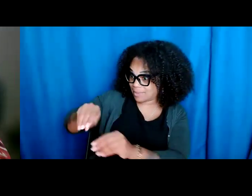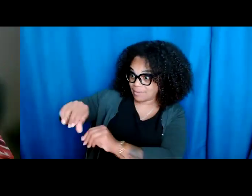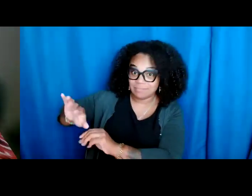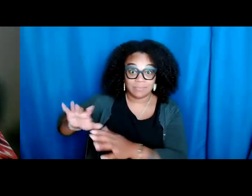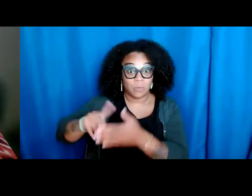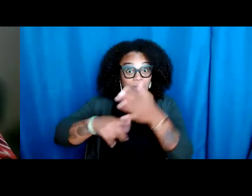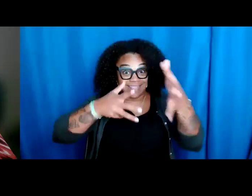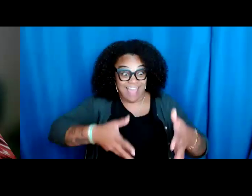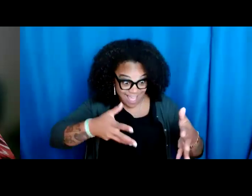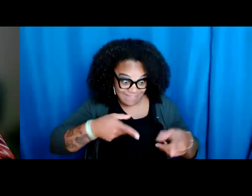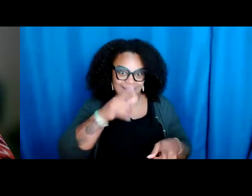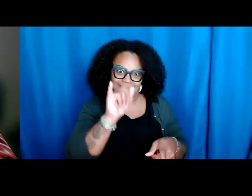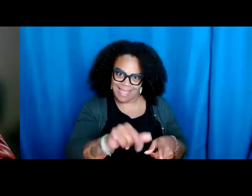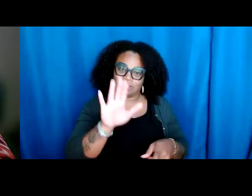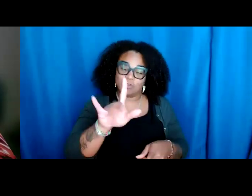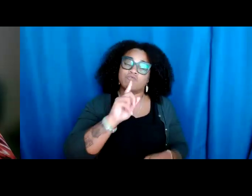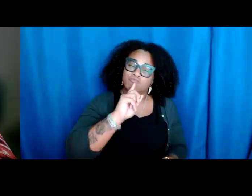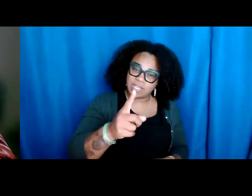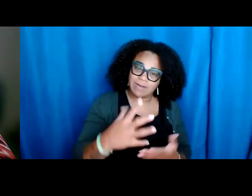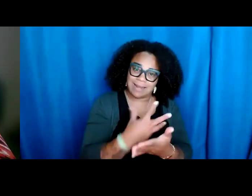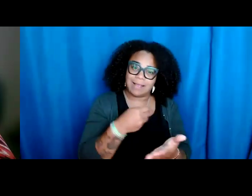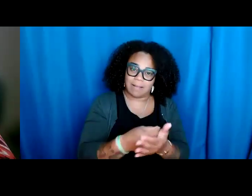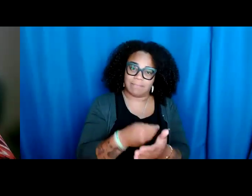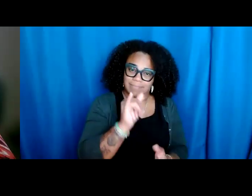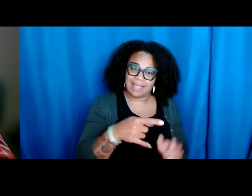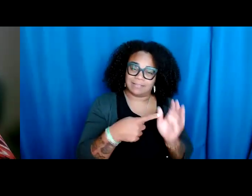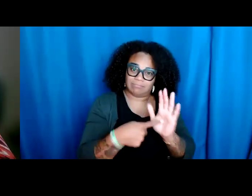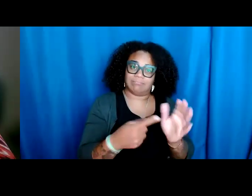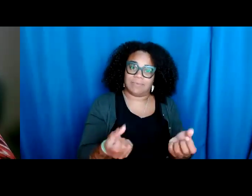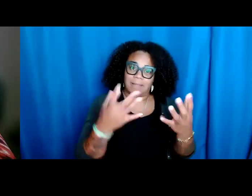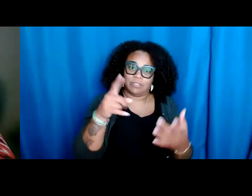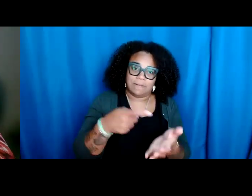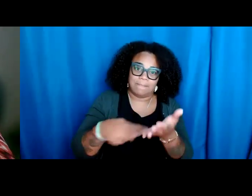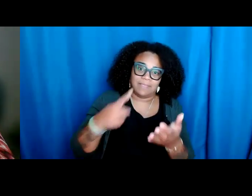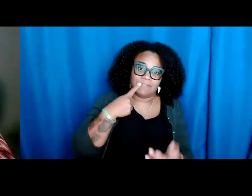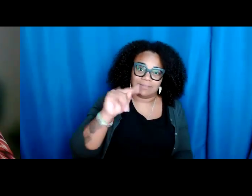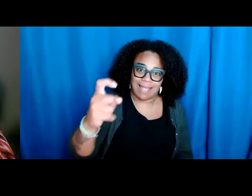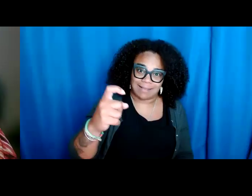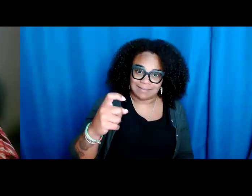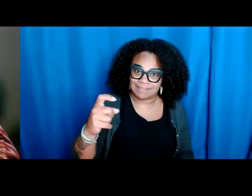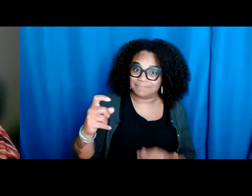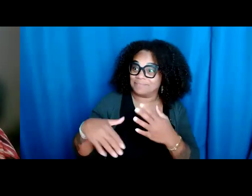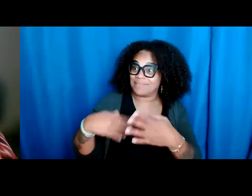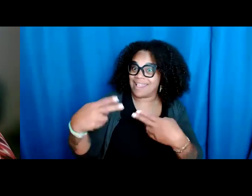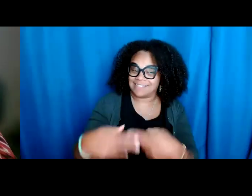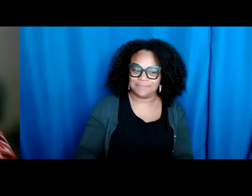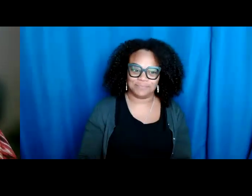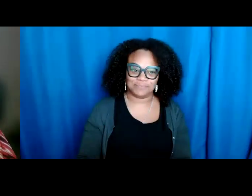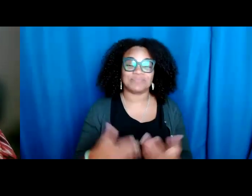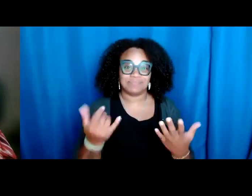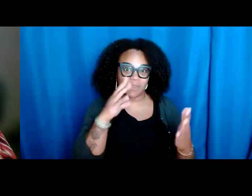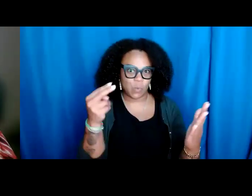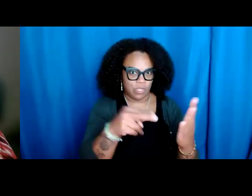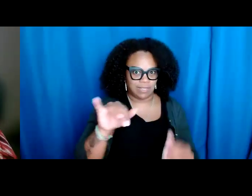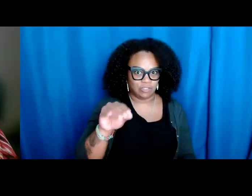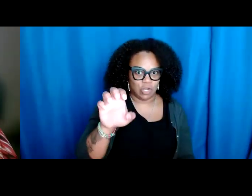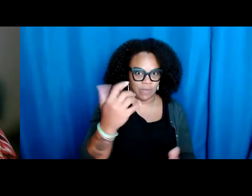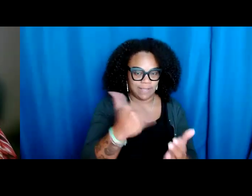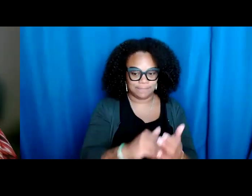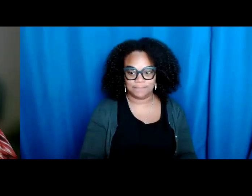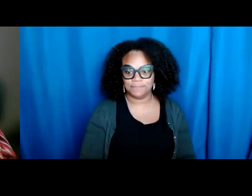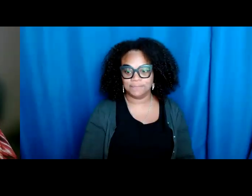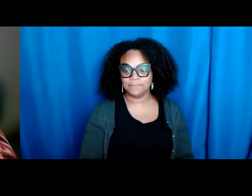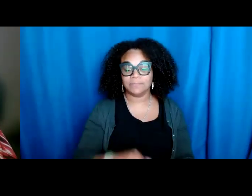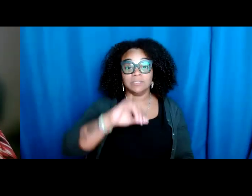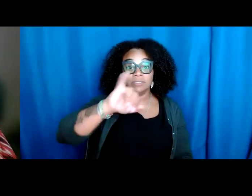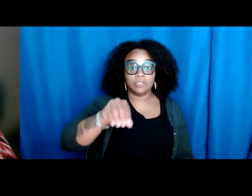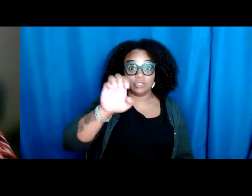is going to be your real income, your tax base. So, let's look at Joe's profit. His revenue from